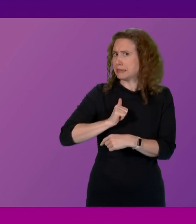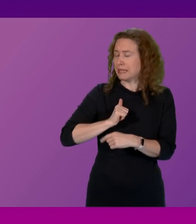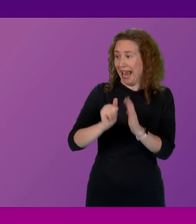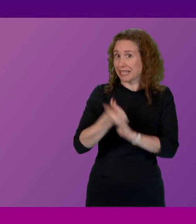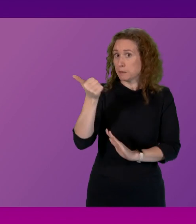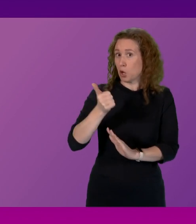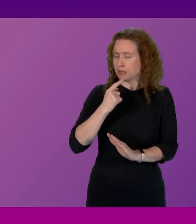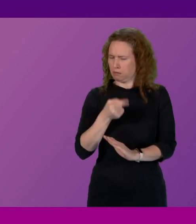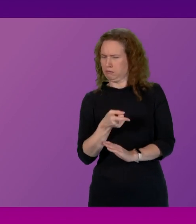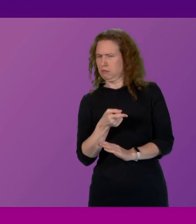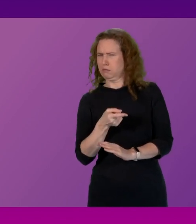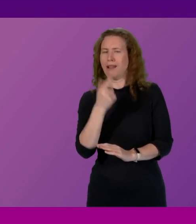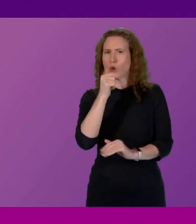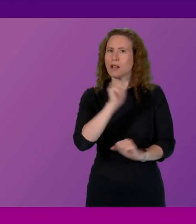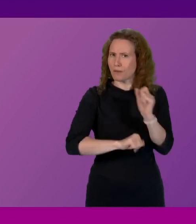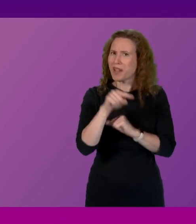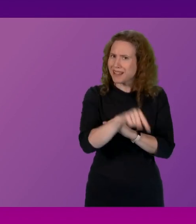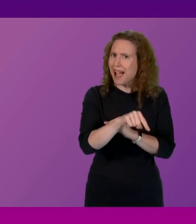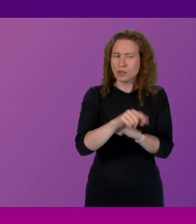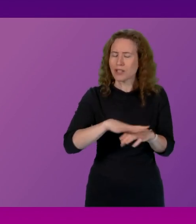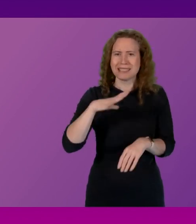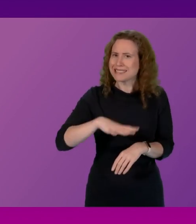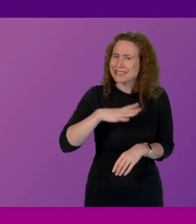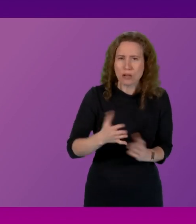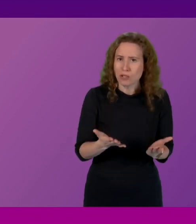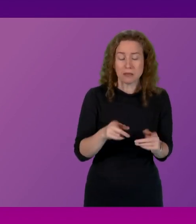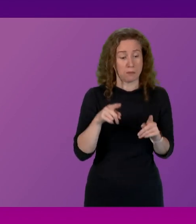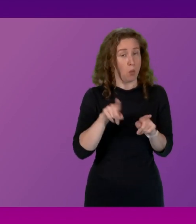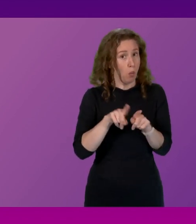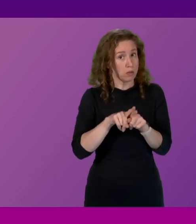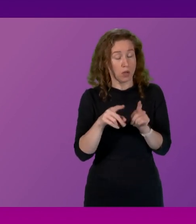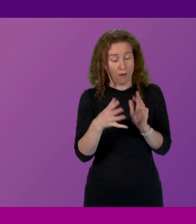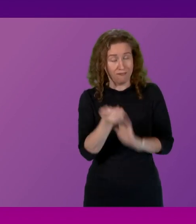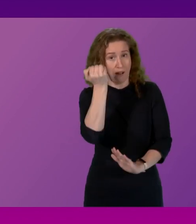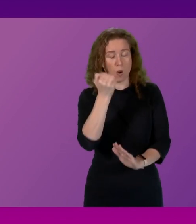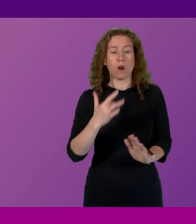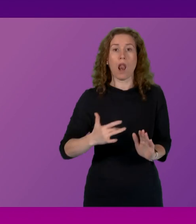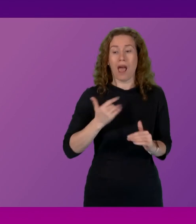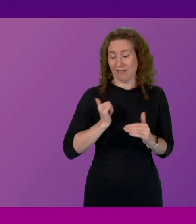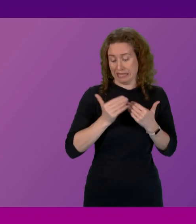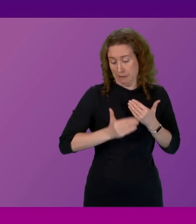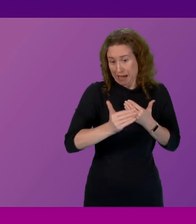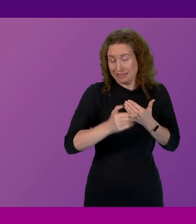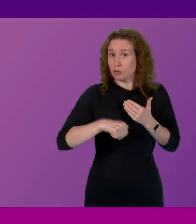Those deaths were avoidable and unnecessary. This week, it was also revealed that life expectancy in Scotland has dropped again;